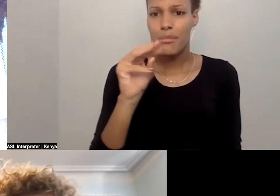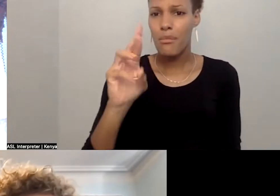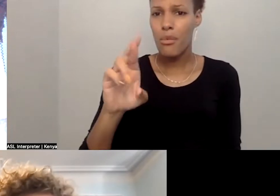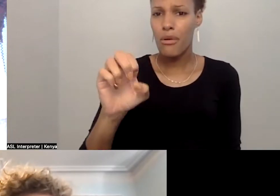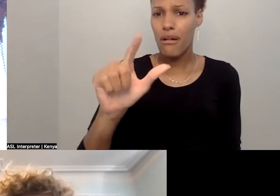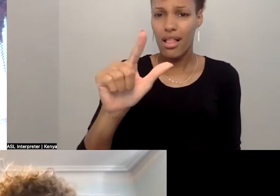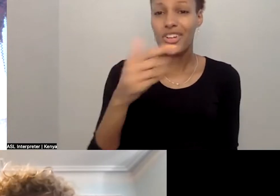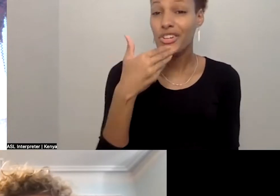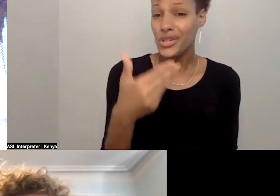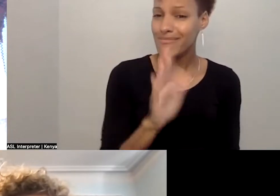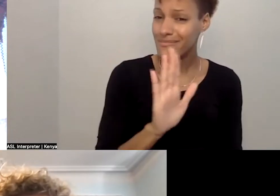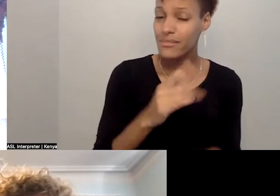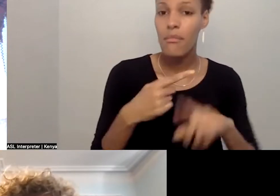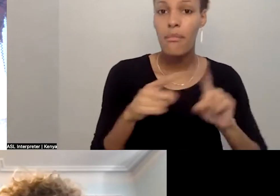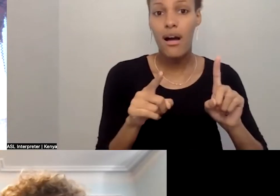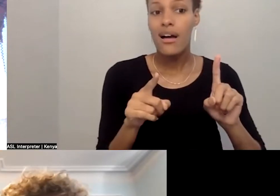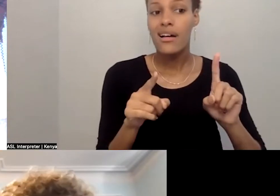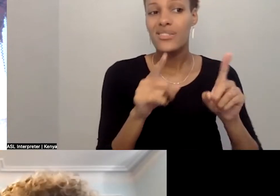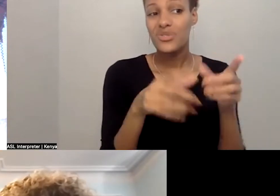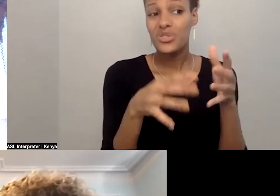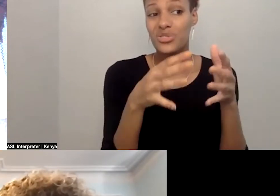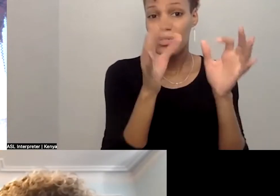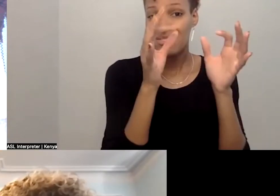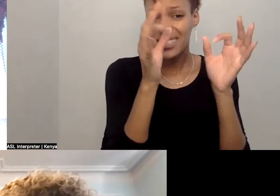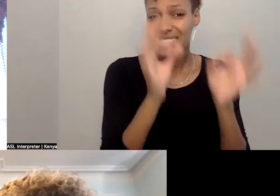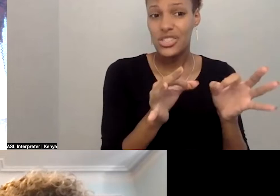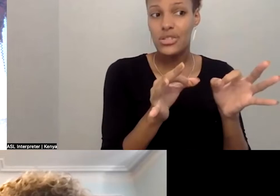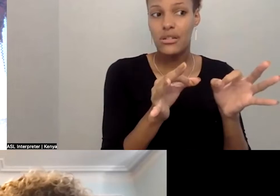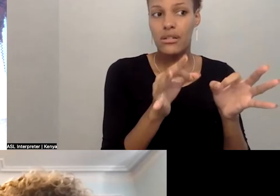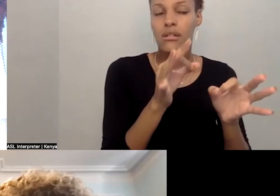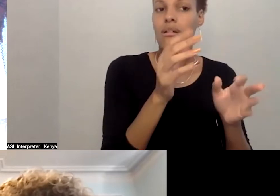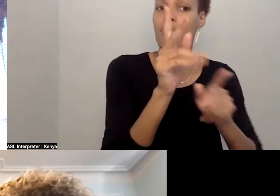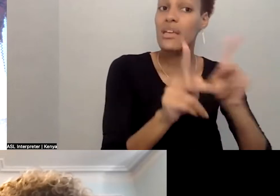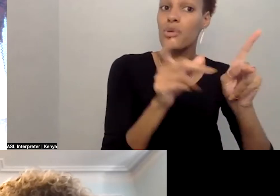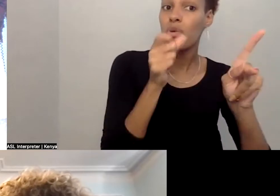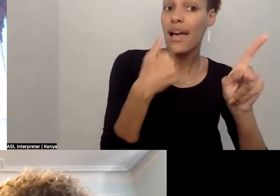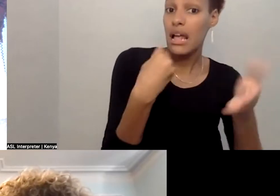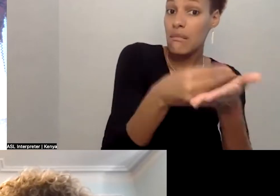it was the choice that, that people of wealth made in order to live a particular lifestyle.